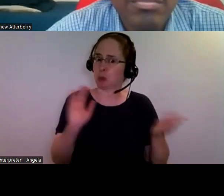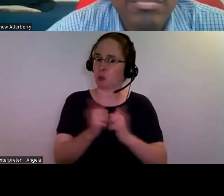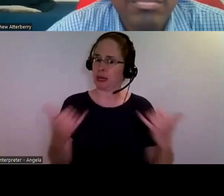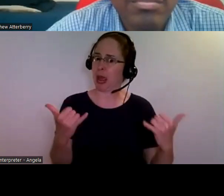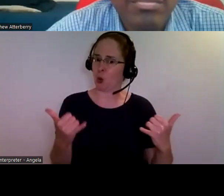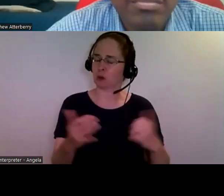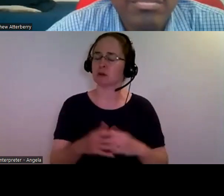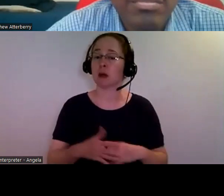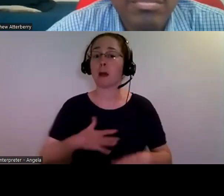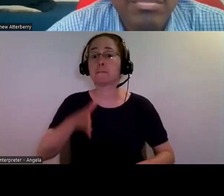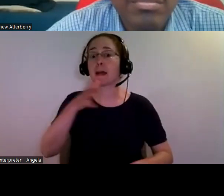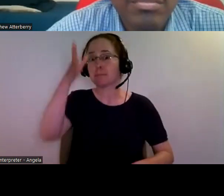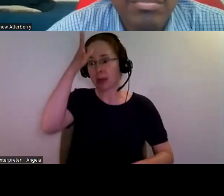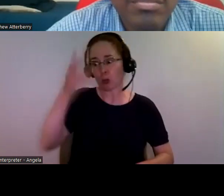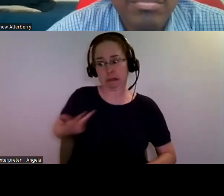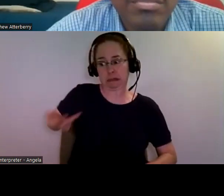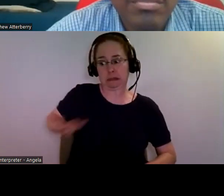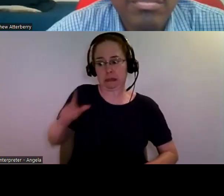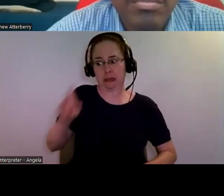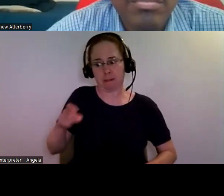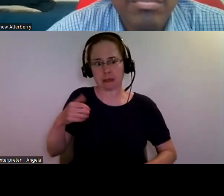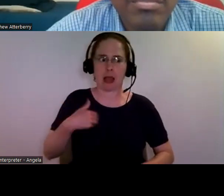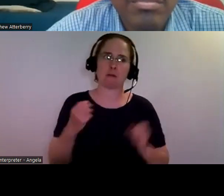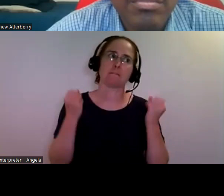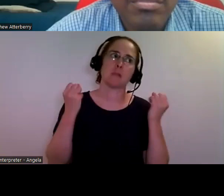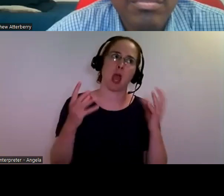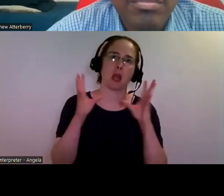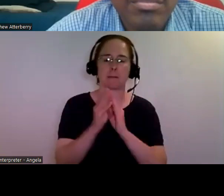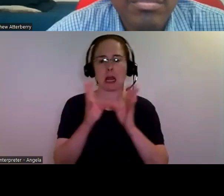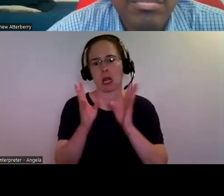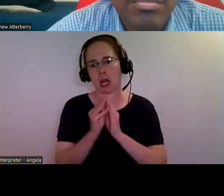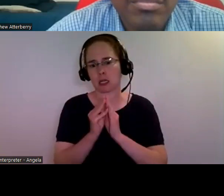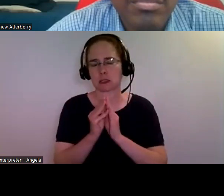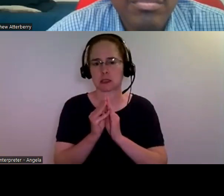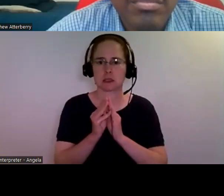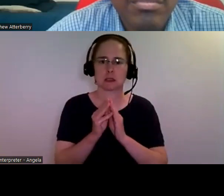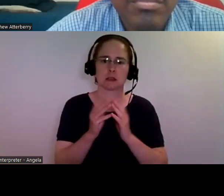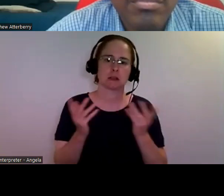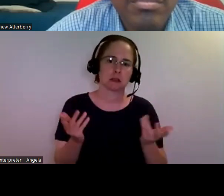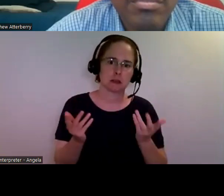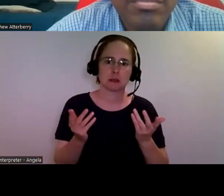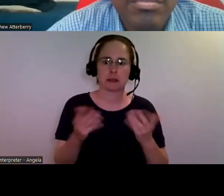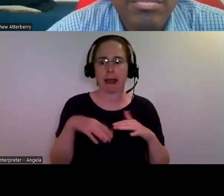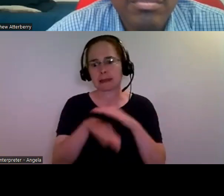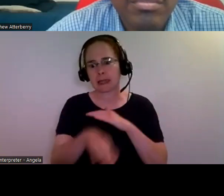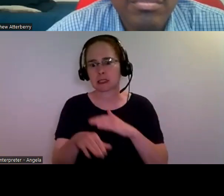my parents and I had to have many a meeting just about like getting accessible door buttons put on